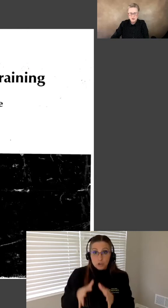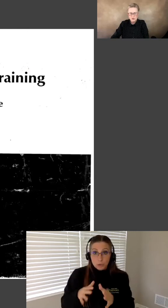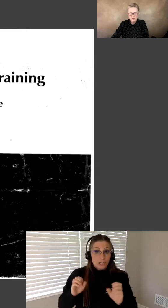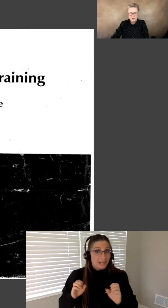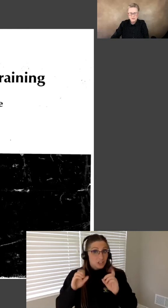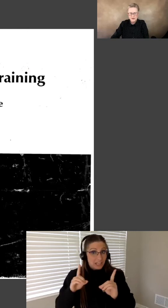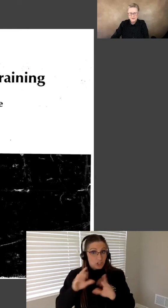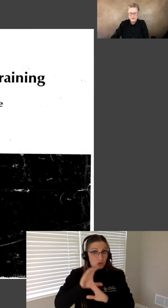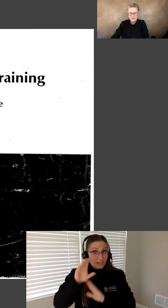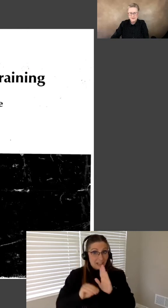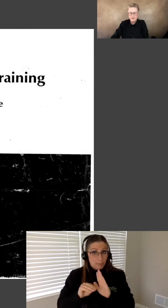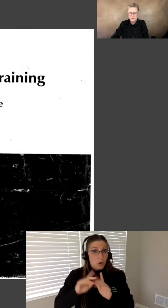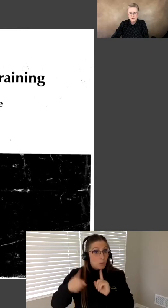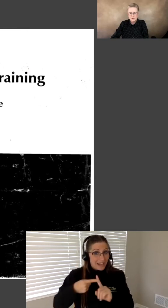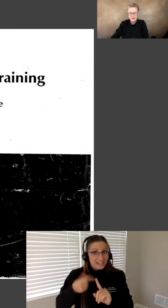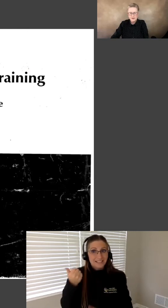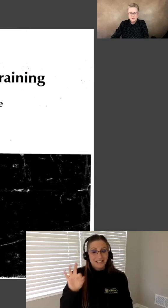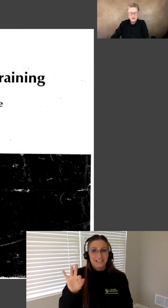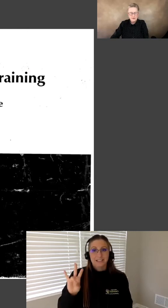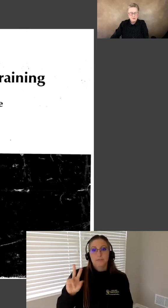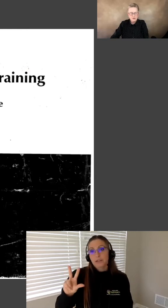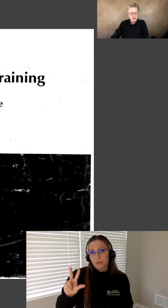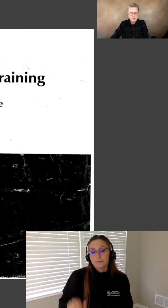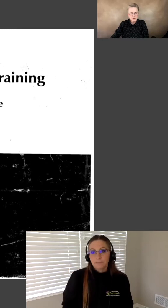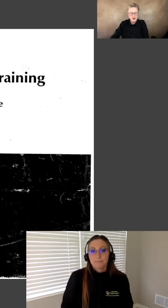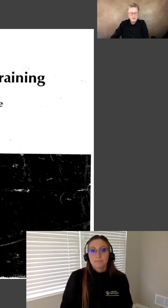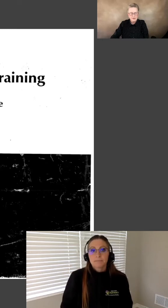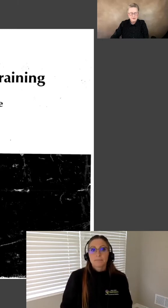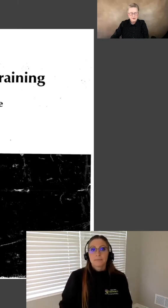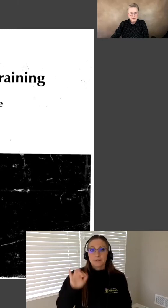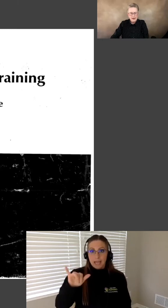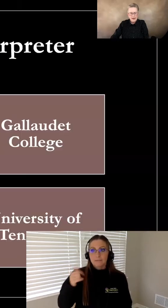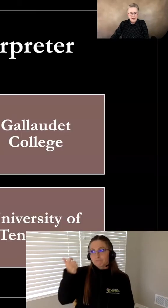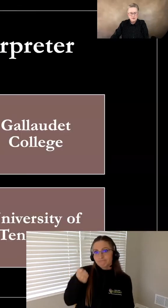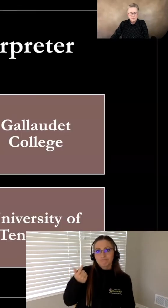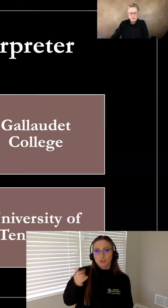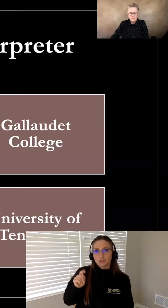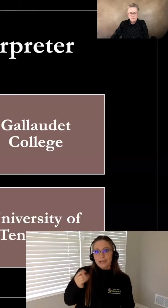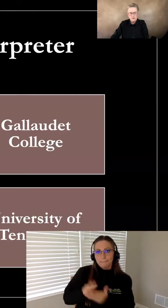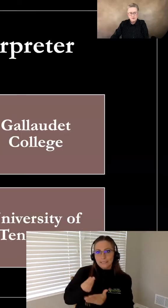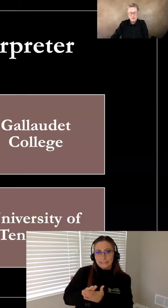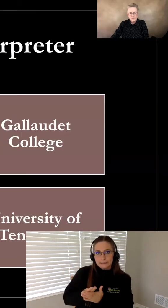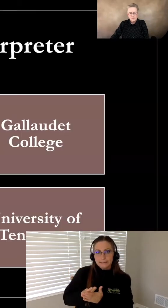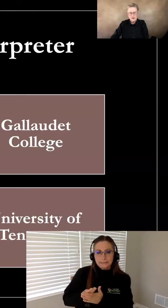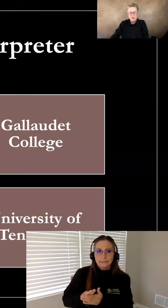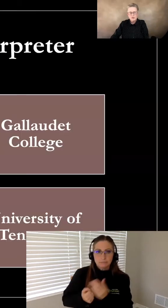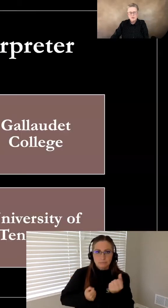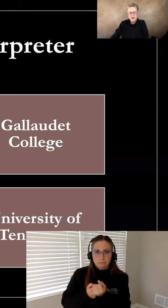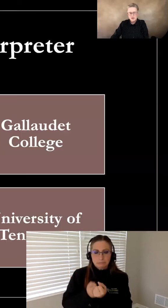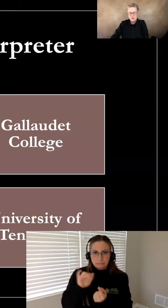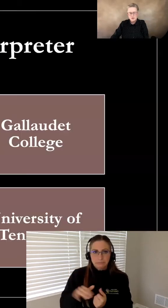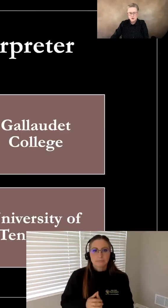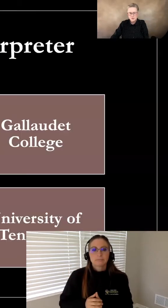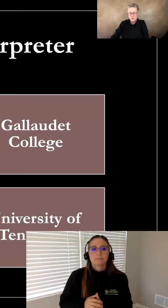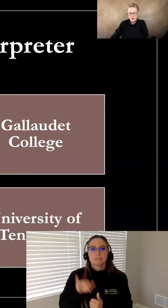curriculum in 1973 and that was from a grant and that was from the National Interpreter Training